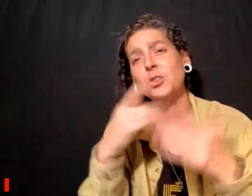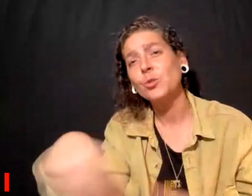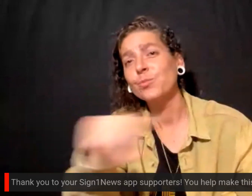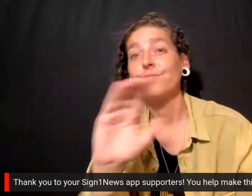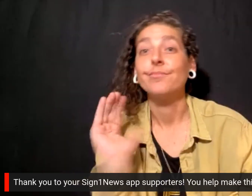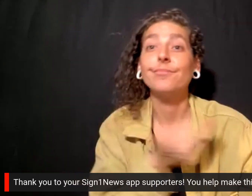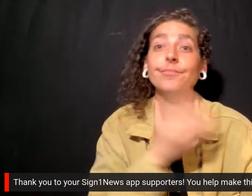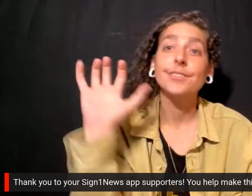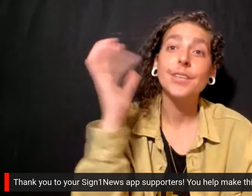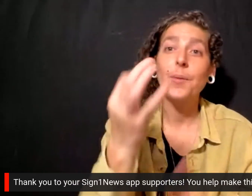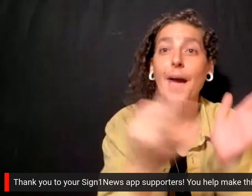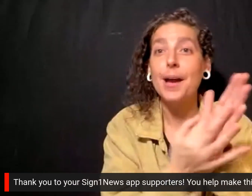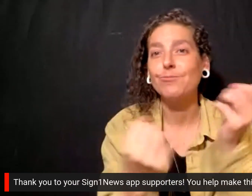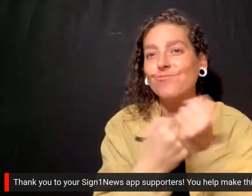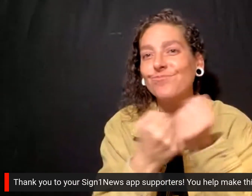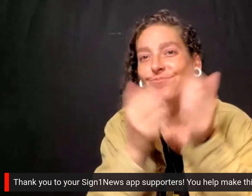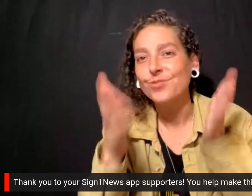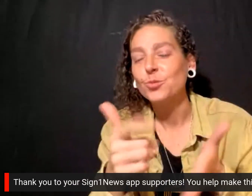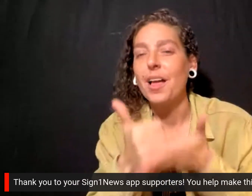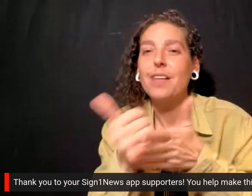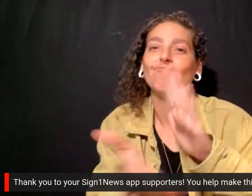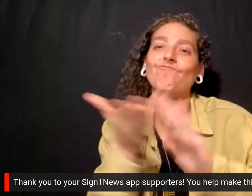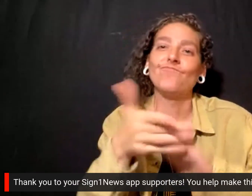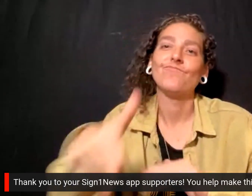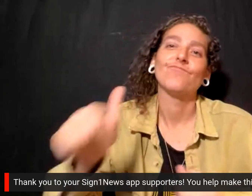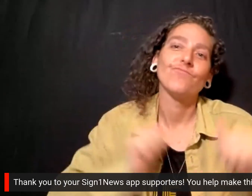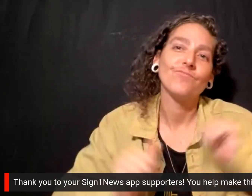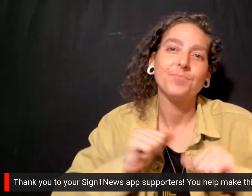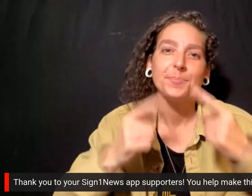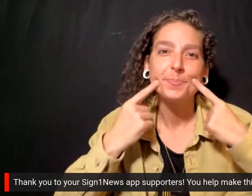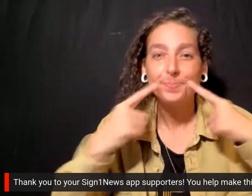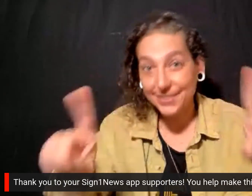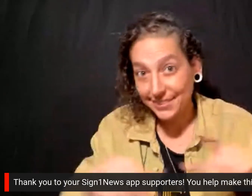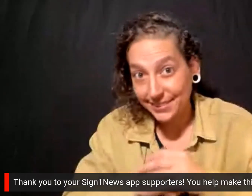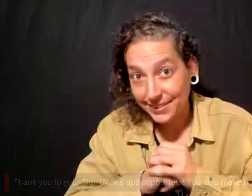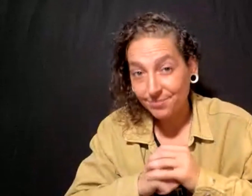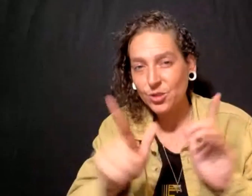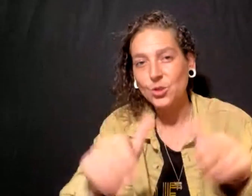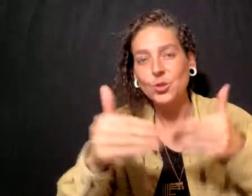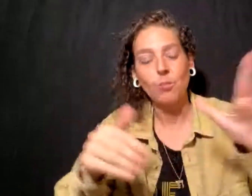you to our Sign1News at supporters you help make this broadcast happen download the Sign1News